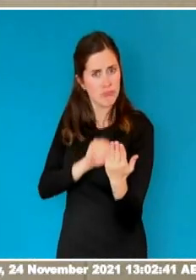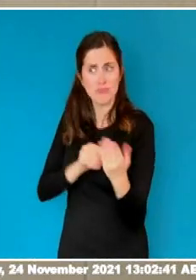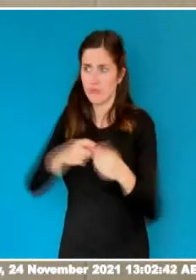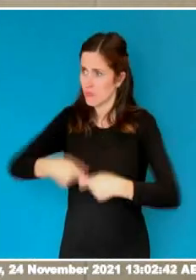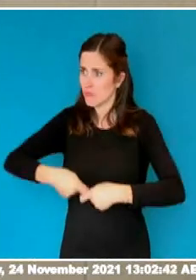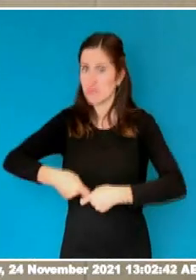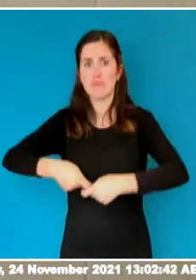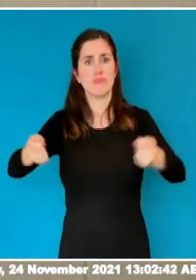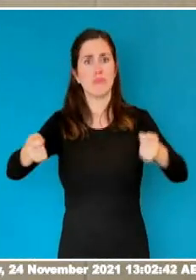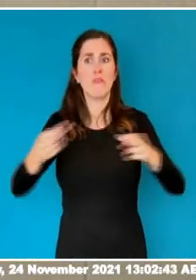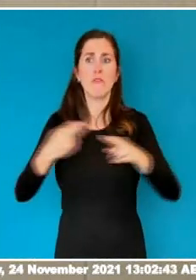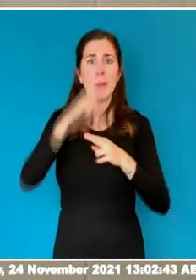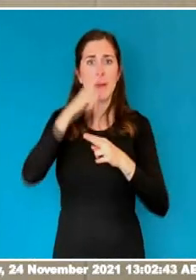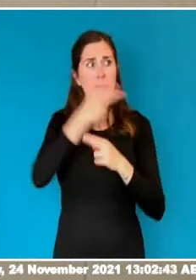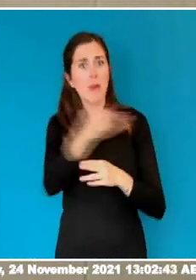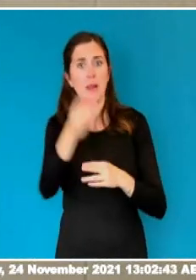Thank you.